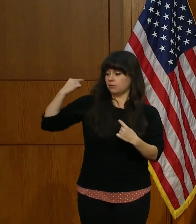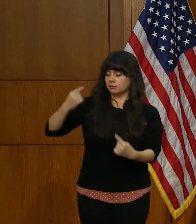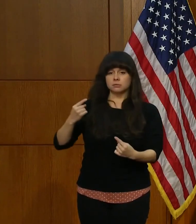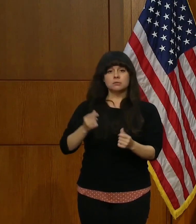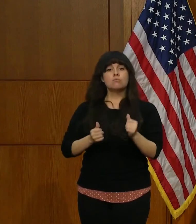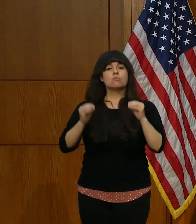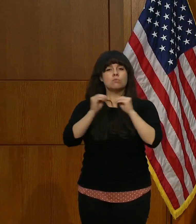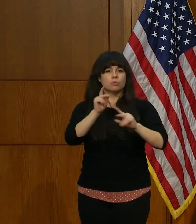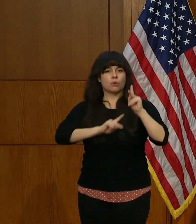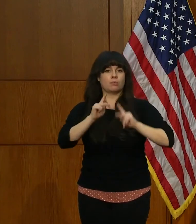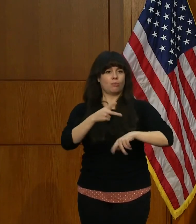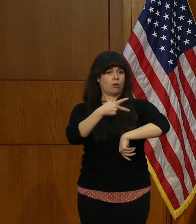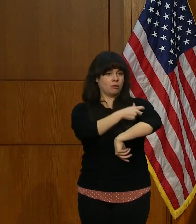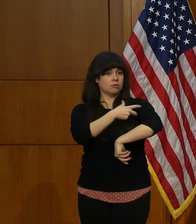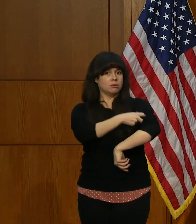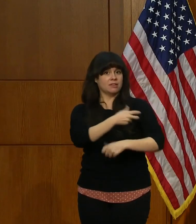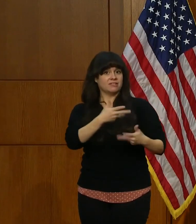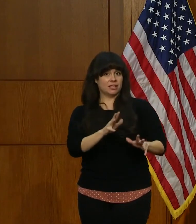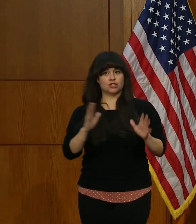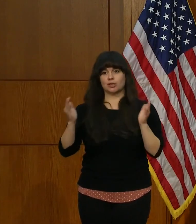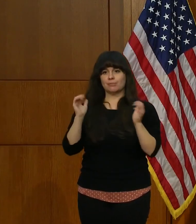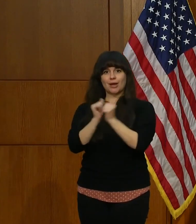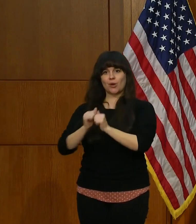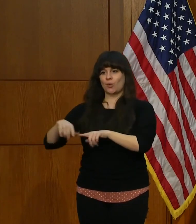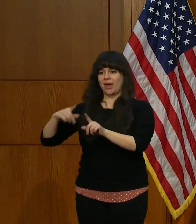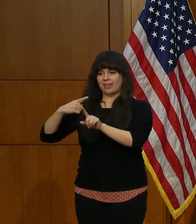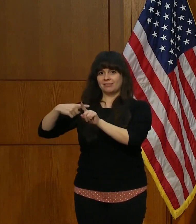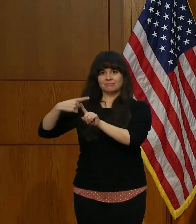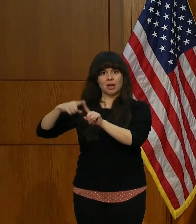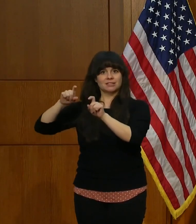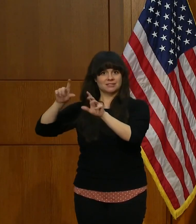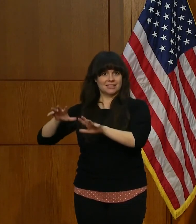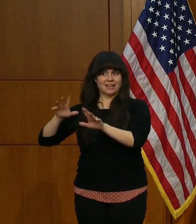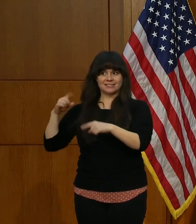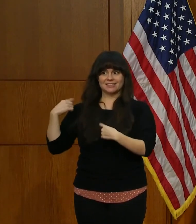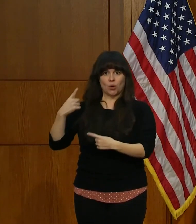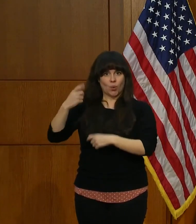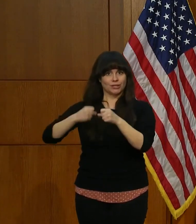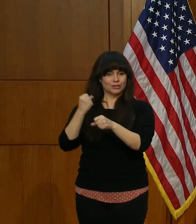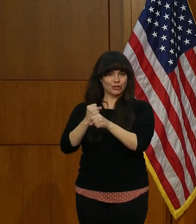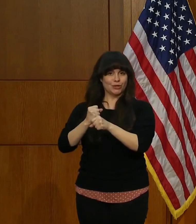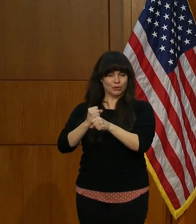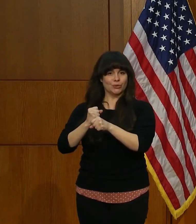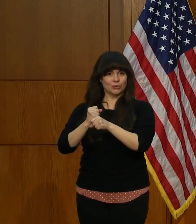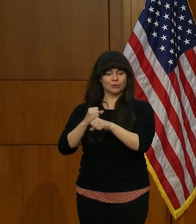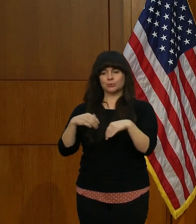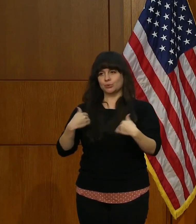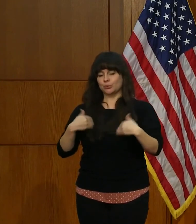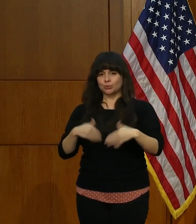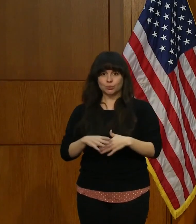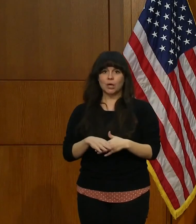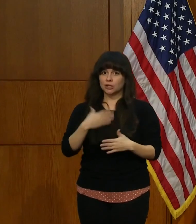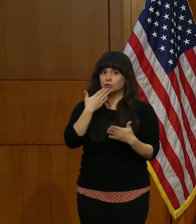IMPORTANT TO KNOW THAT IN JUST ONE MONTH. MORE PEOPLE HAVE BEEN VACCINATED, THEN HAVE